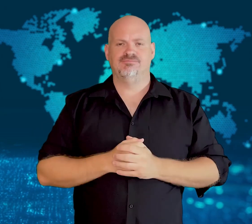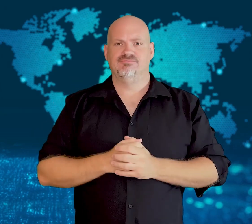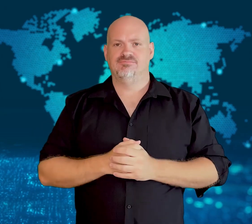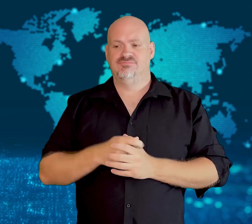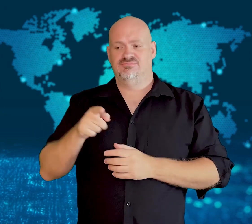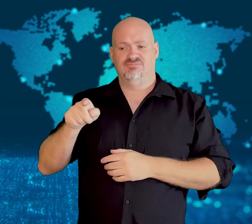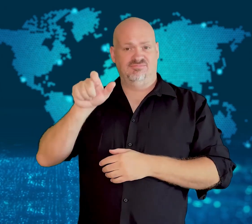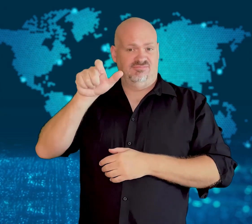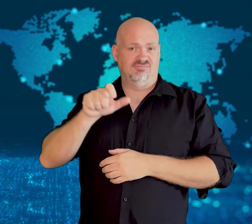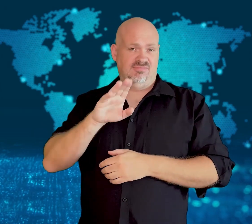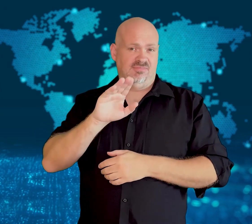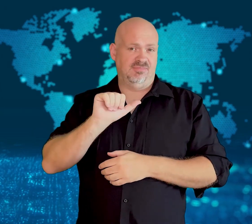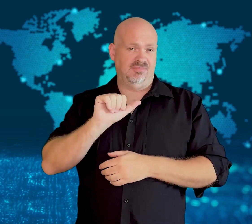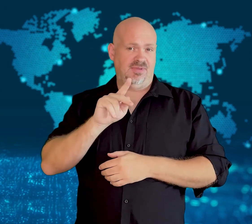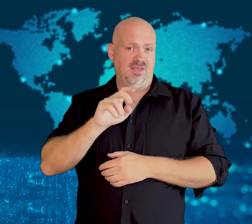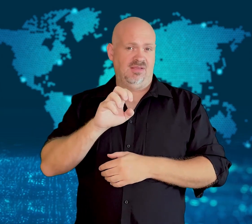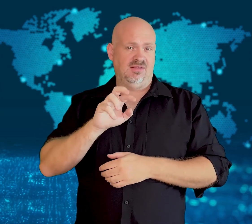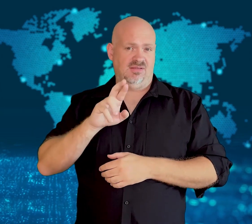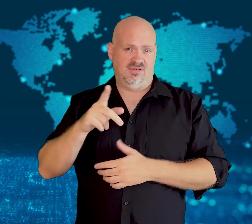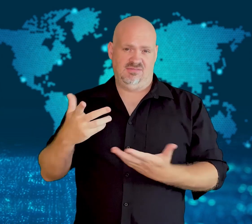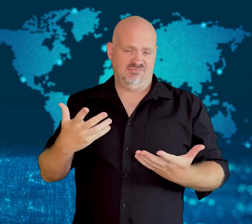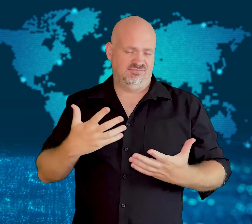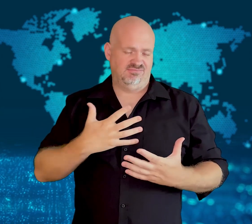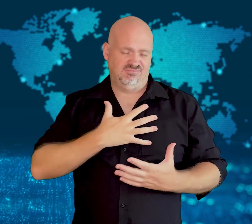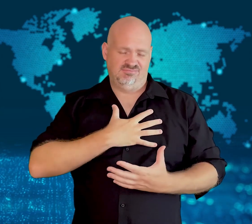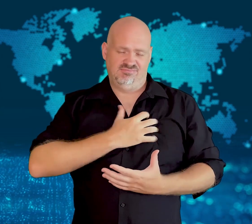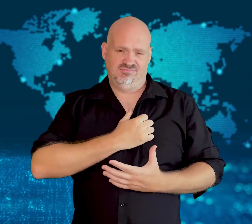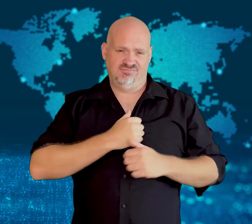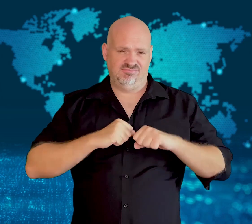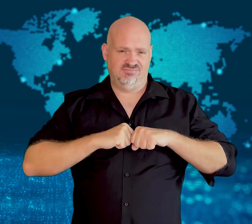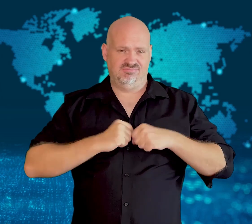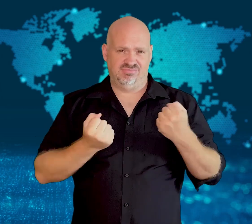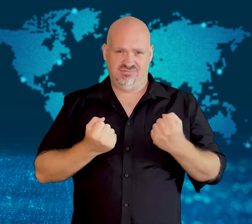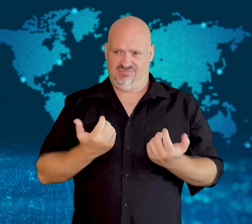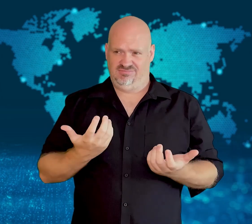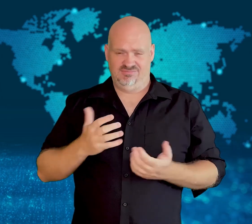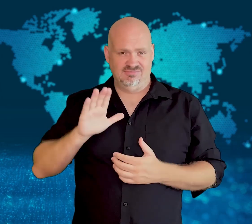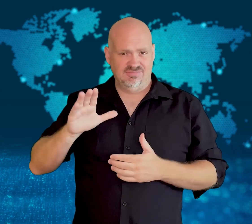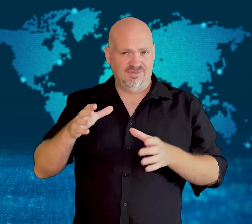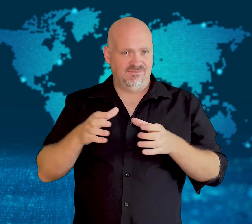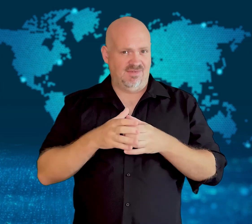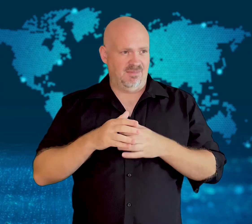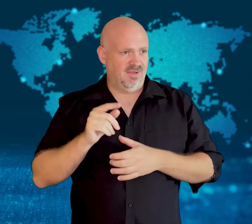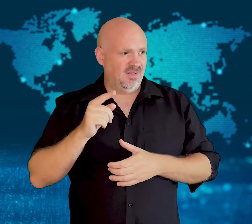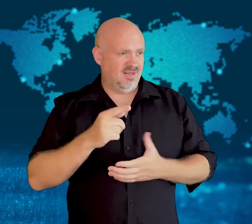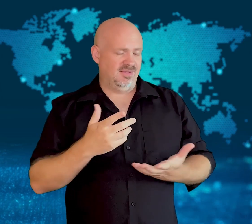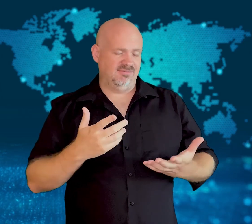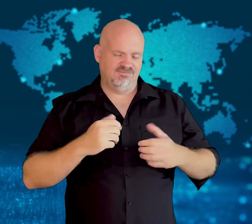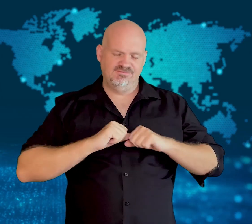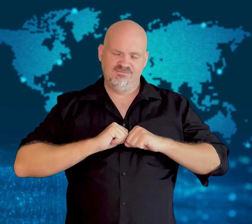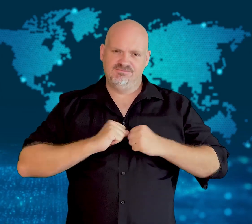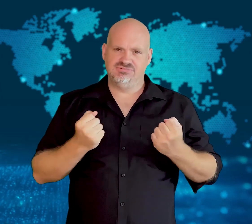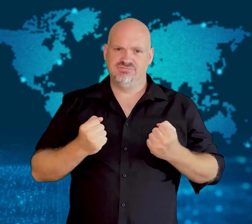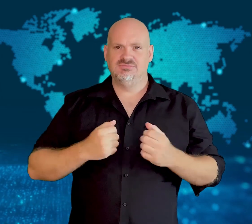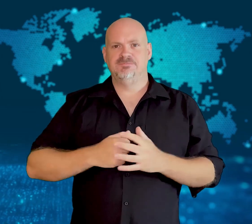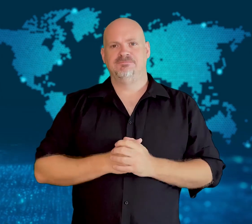Baker is heartbroken after this tragedy.